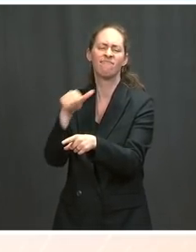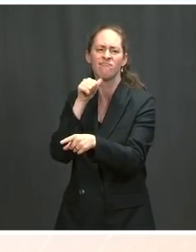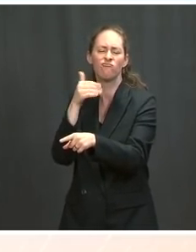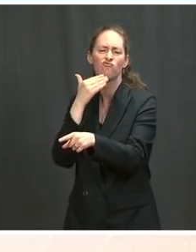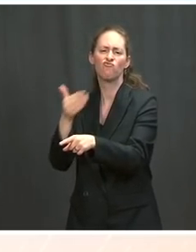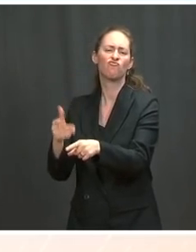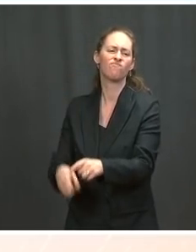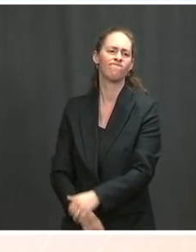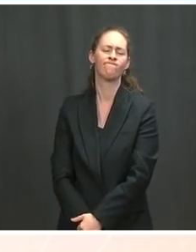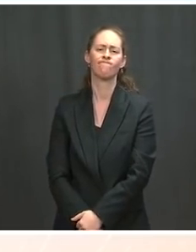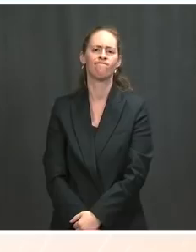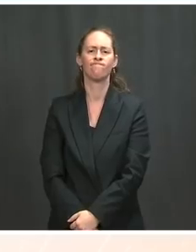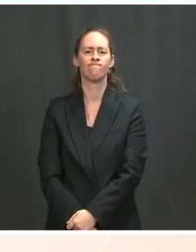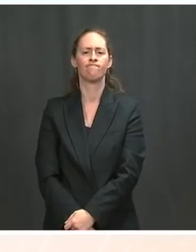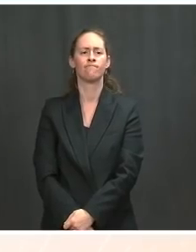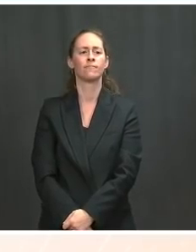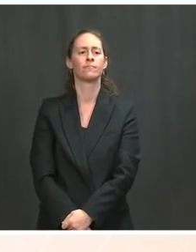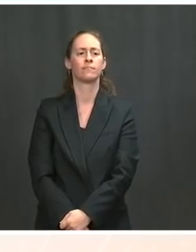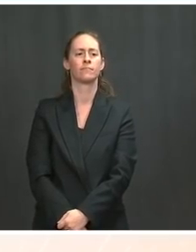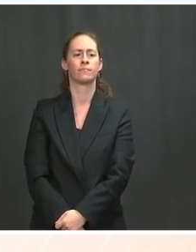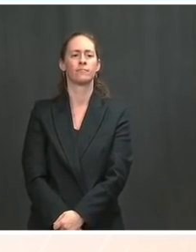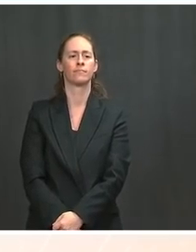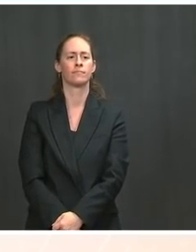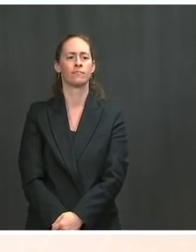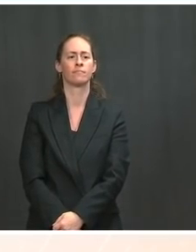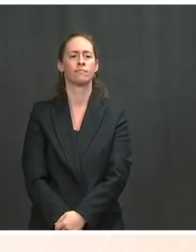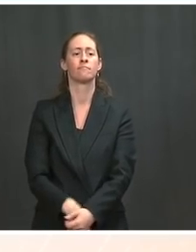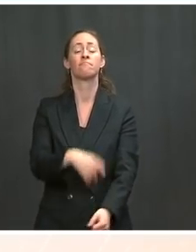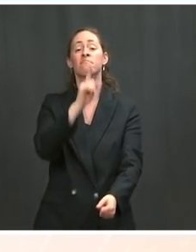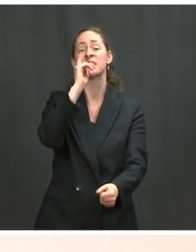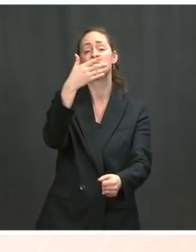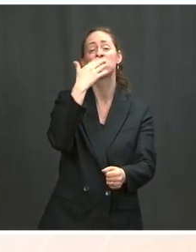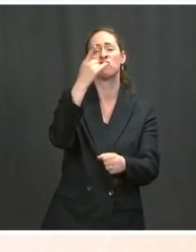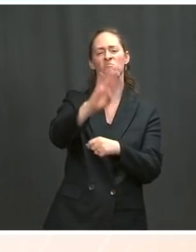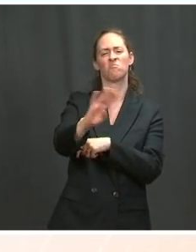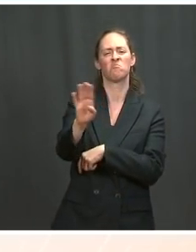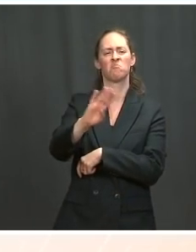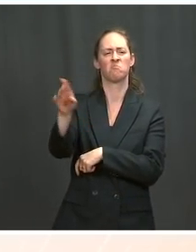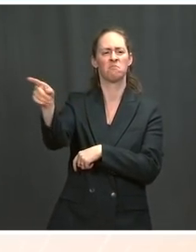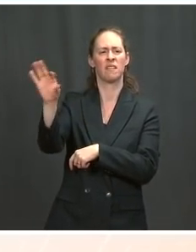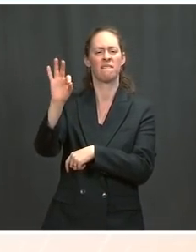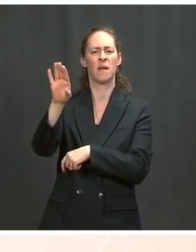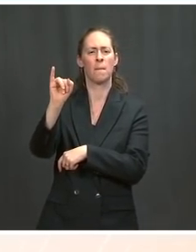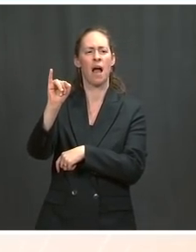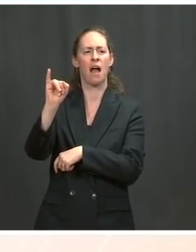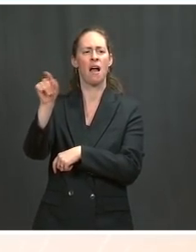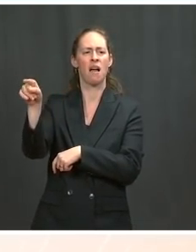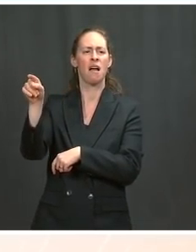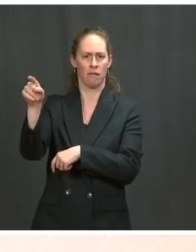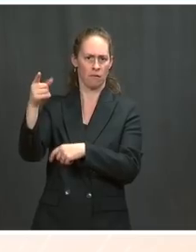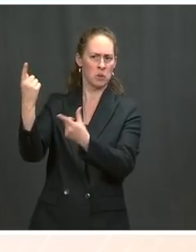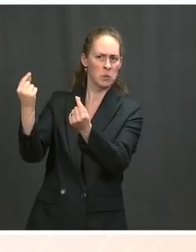we would point you to the FBI and -- in terms of what steps could be taken, that would likely be recommended by Cyber Command, and we're just not quite there yet.